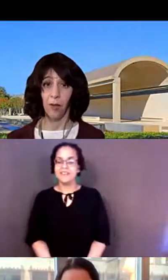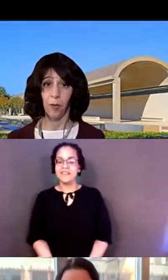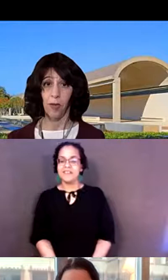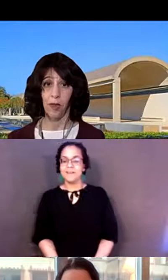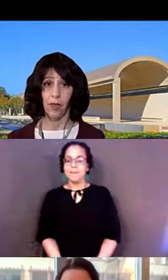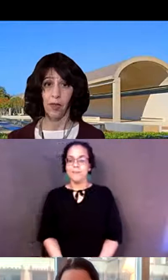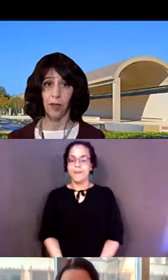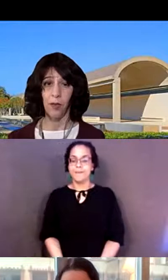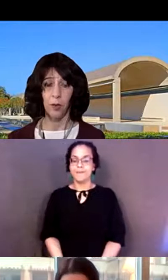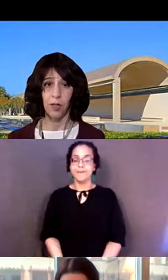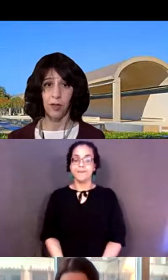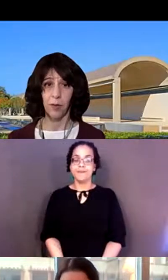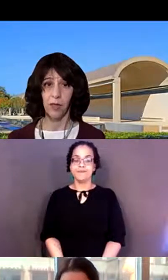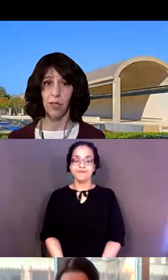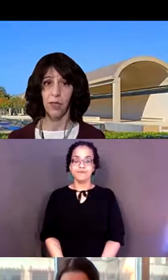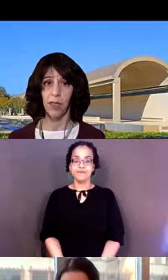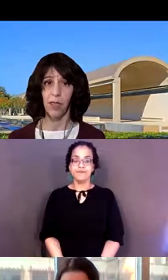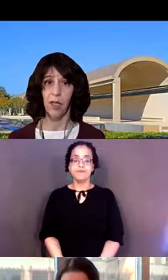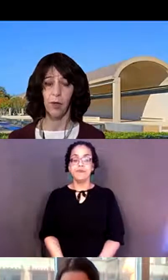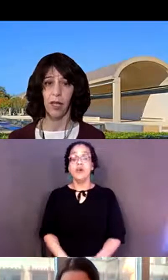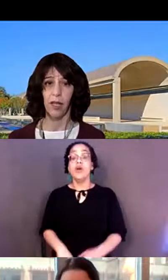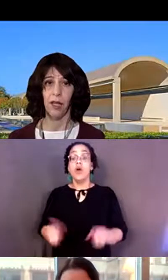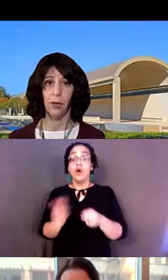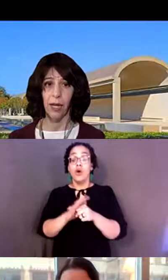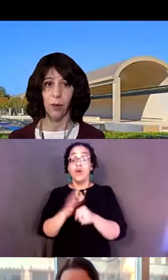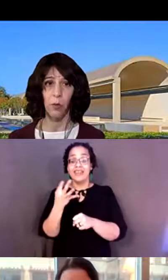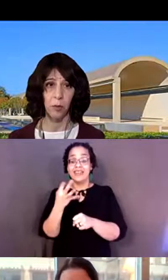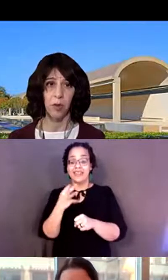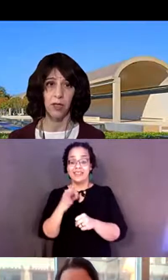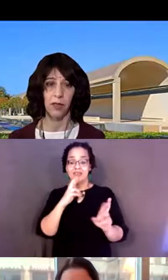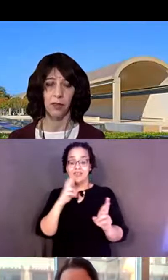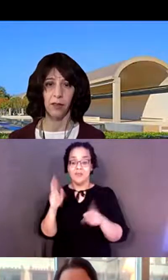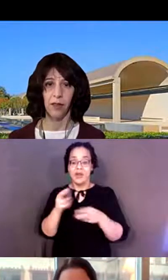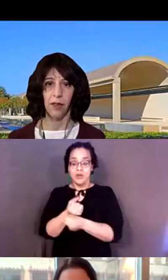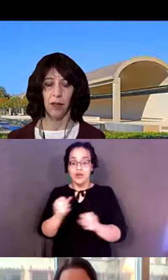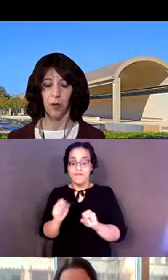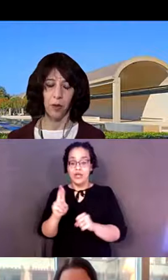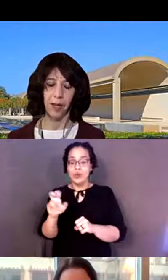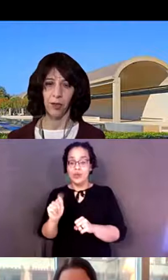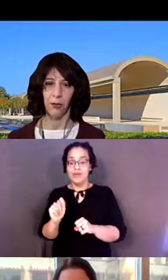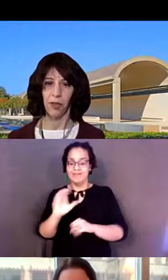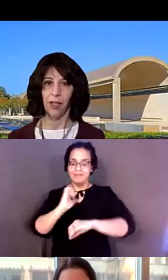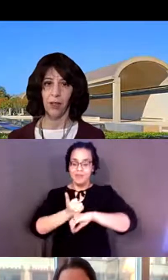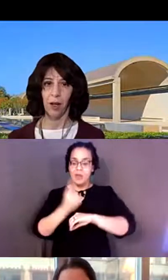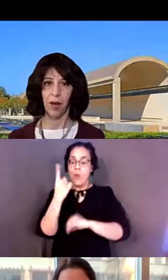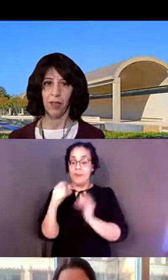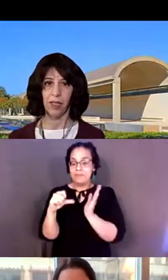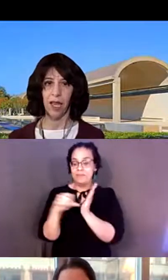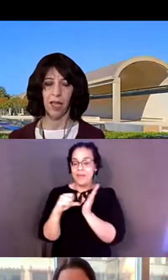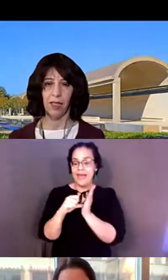with the COVID Response and Recovery Unit they created a great one person